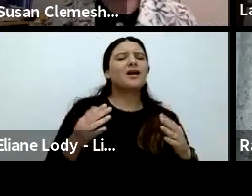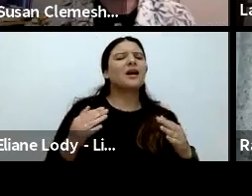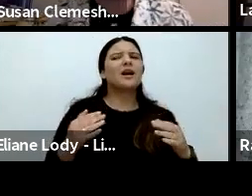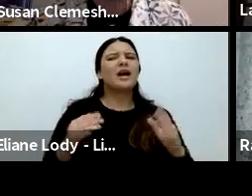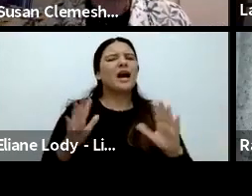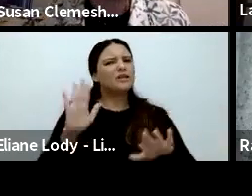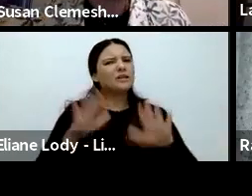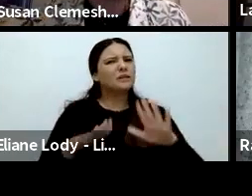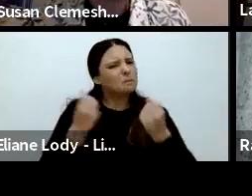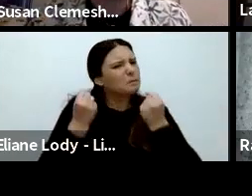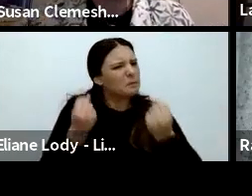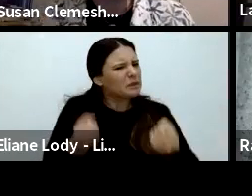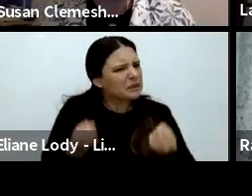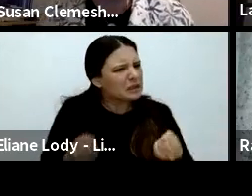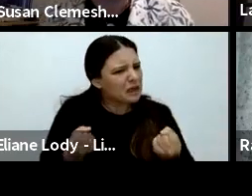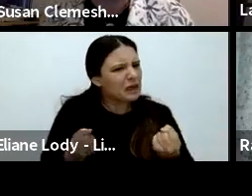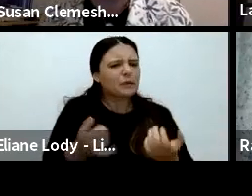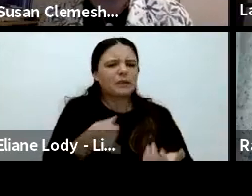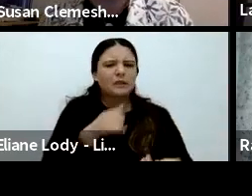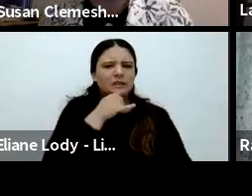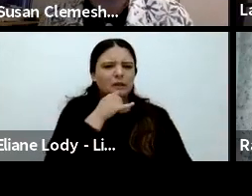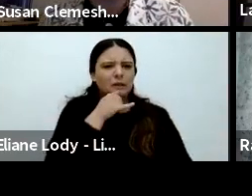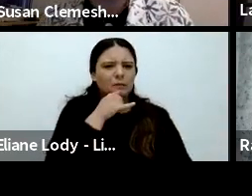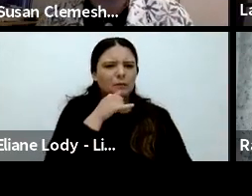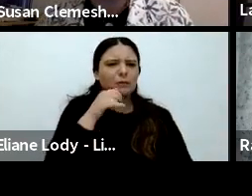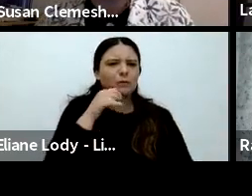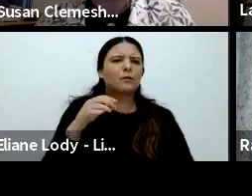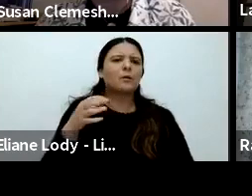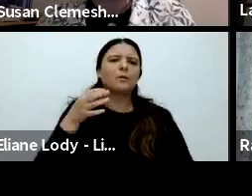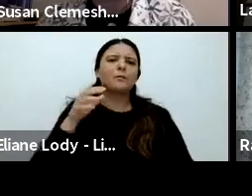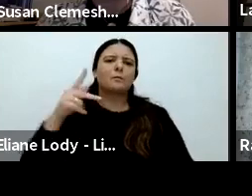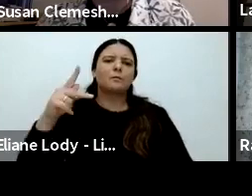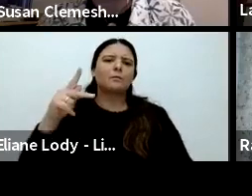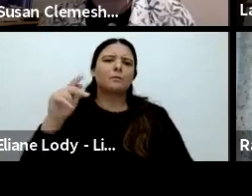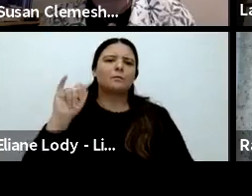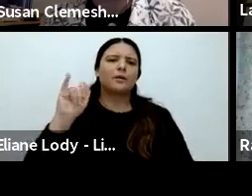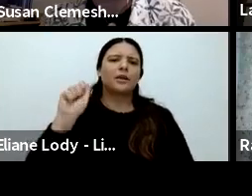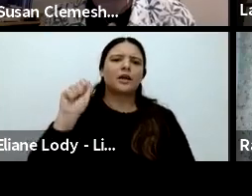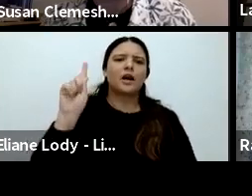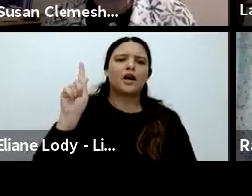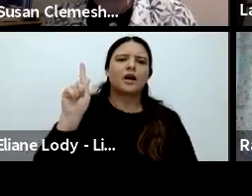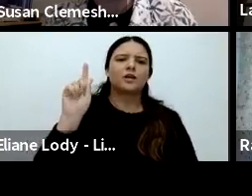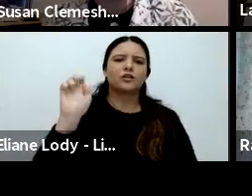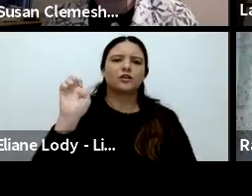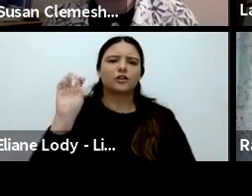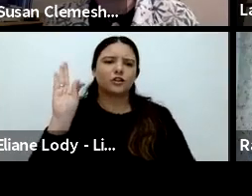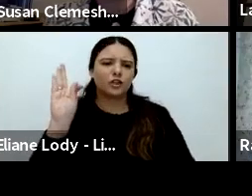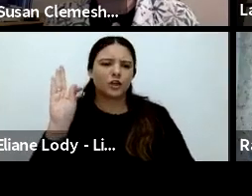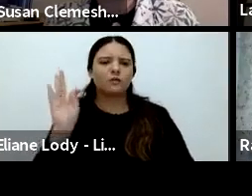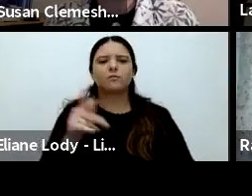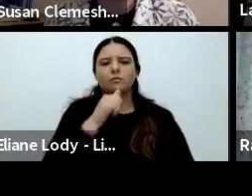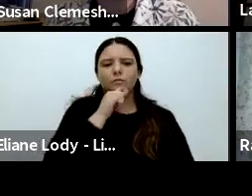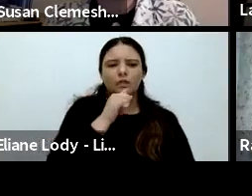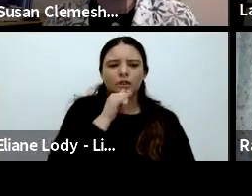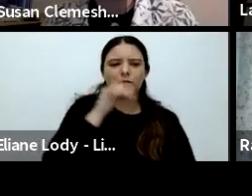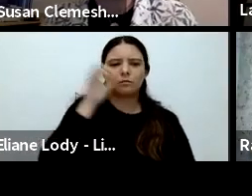or so sharp and pointed, and often a very aggressive. That someone like Ph That someone like PhA. They actually had a lot They actually had a lot more in common than that then